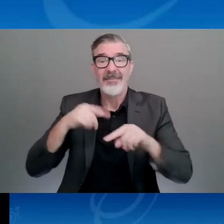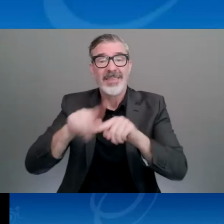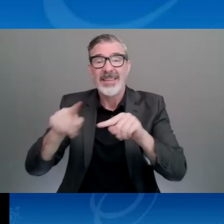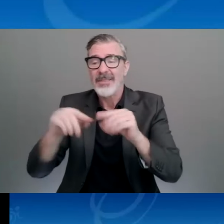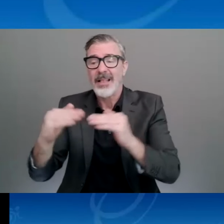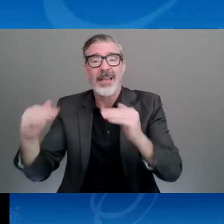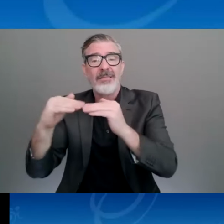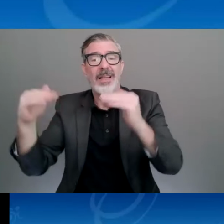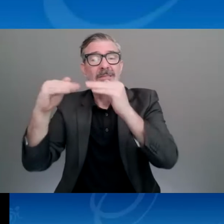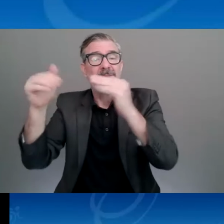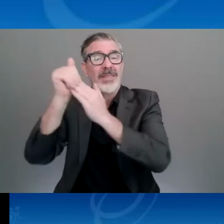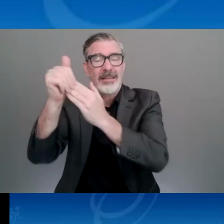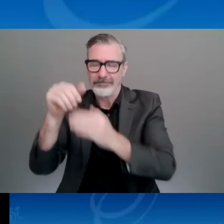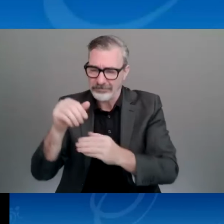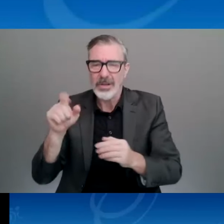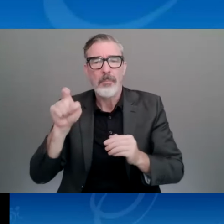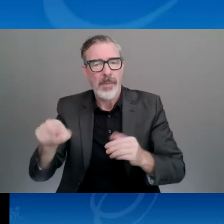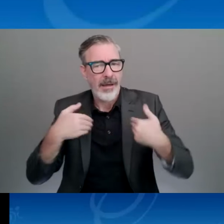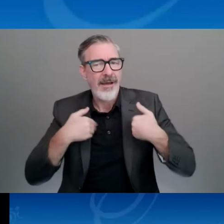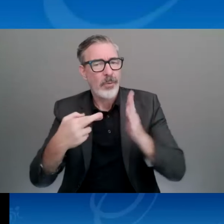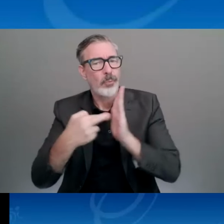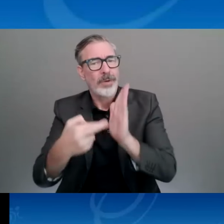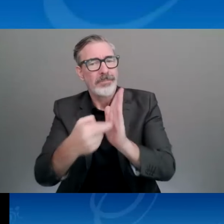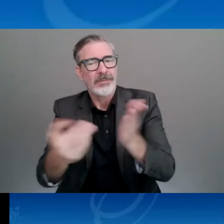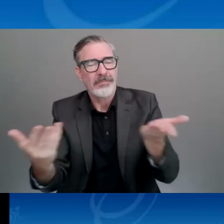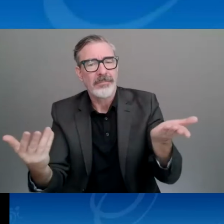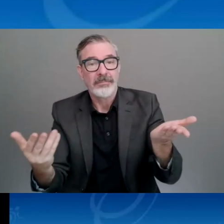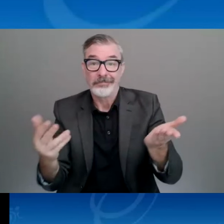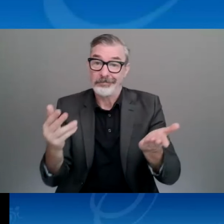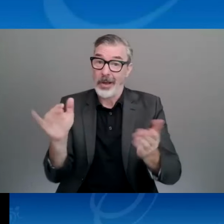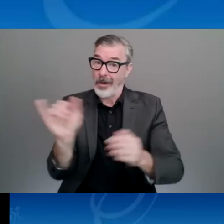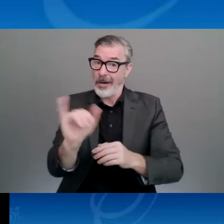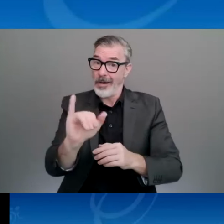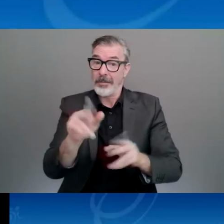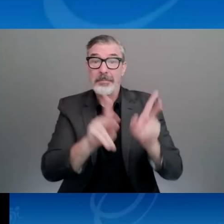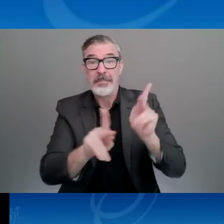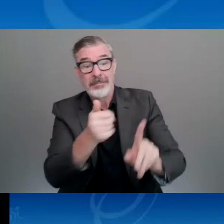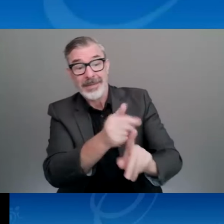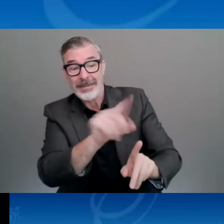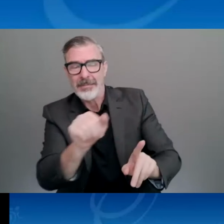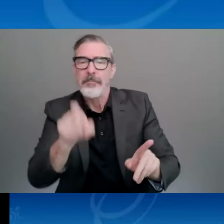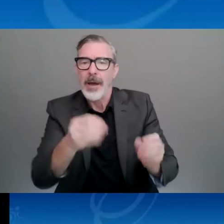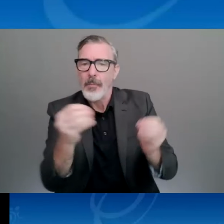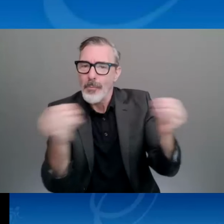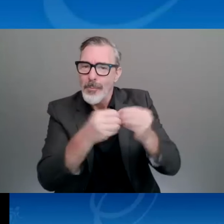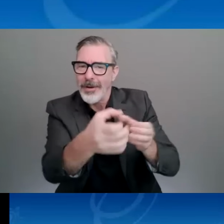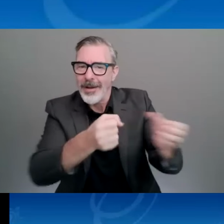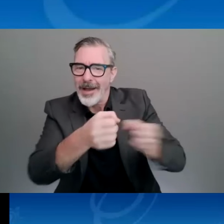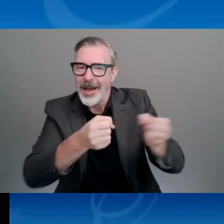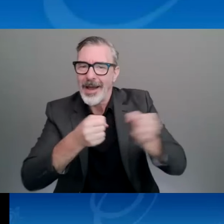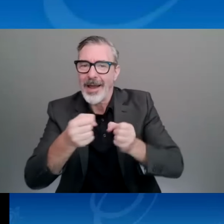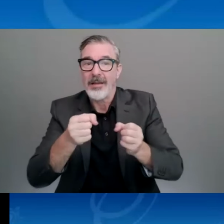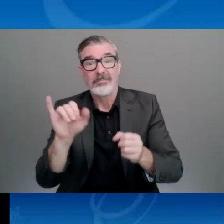I think first and foremost, you got to hire more people with disabilities. So you have you need to have inclusive recruitment practices, maybe broaden